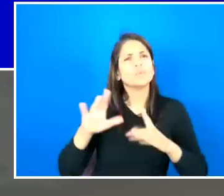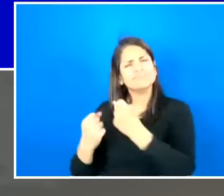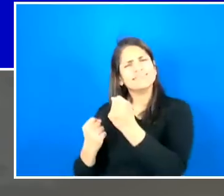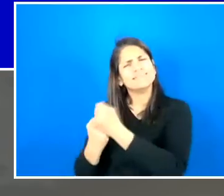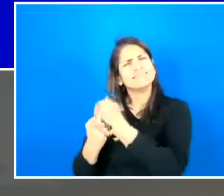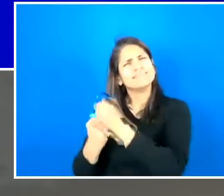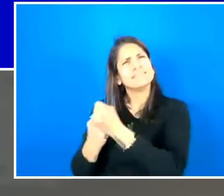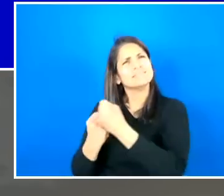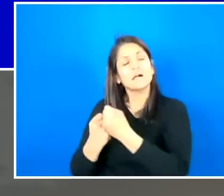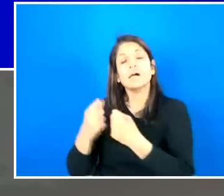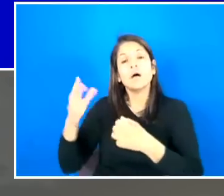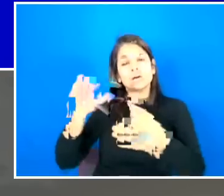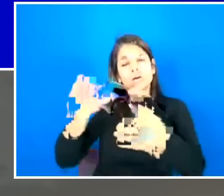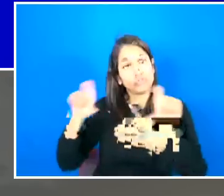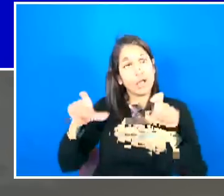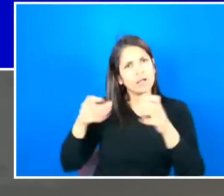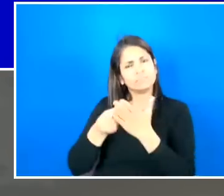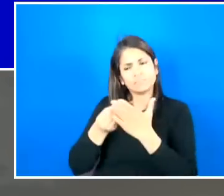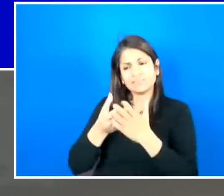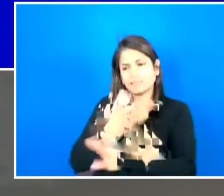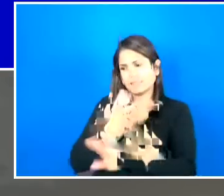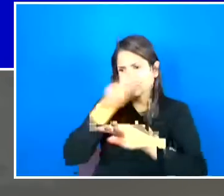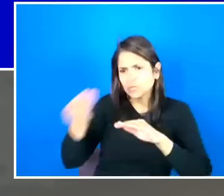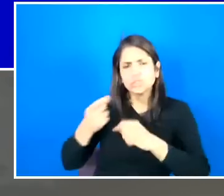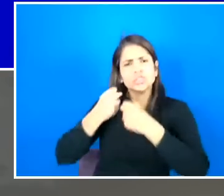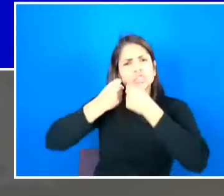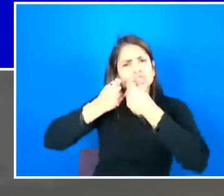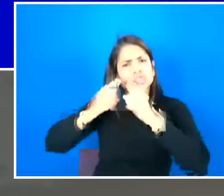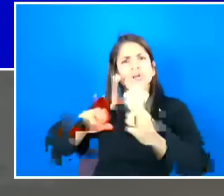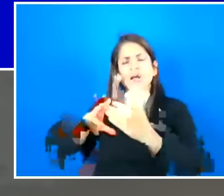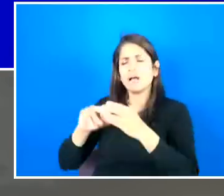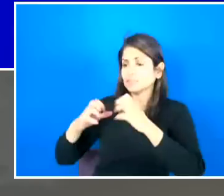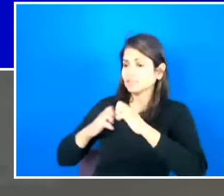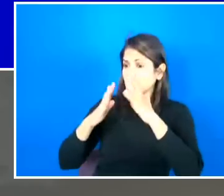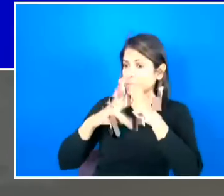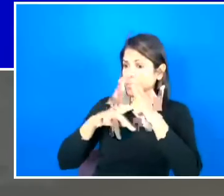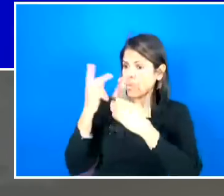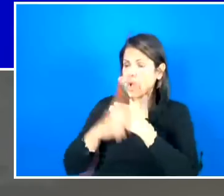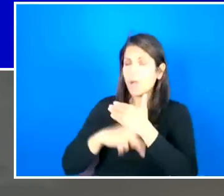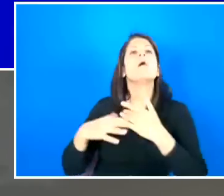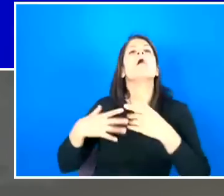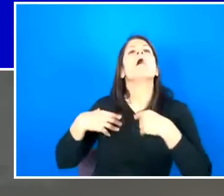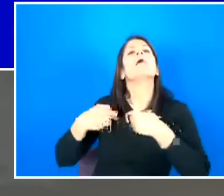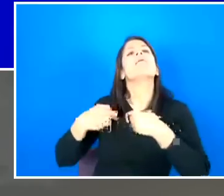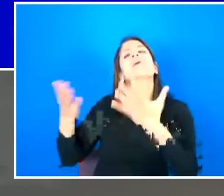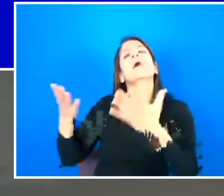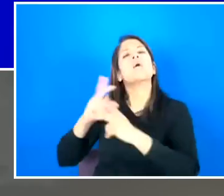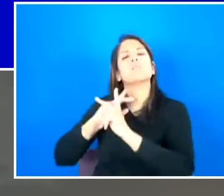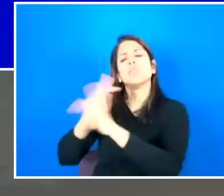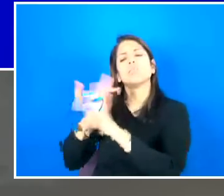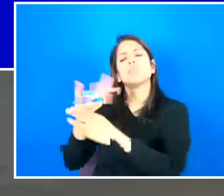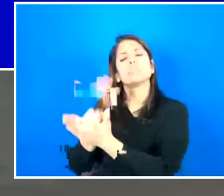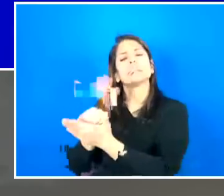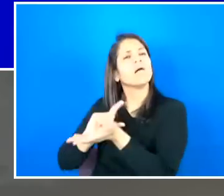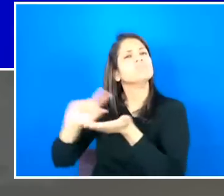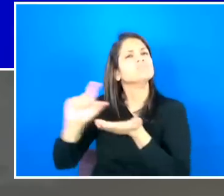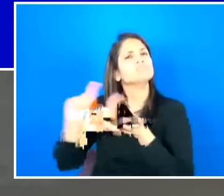AS STIMULUS 3.5. AND THE PROGRAM REPLENISHED AND